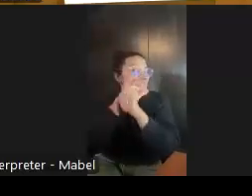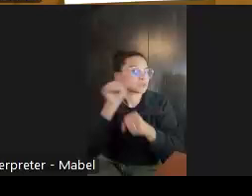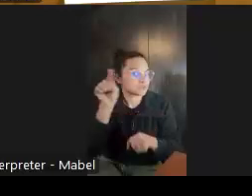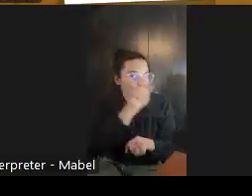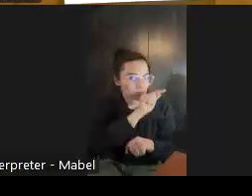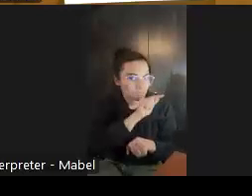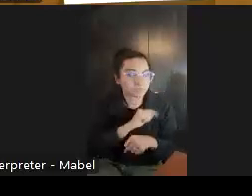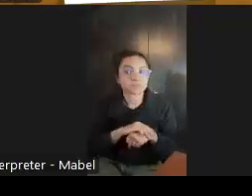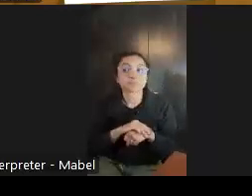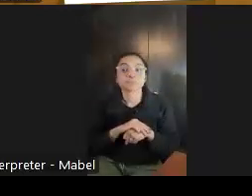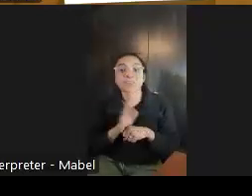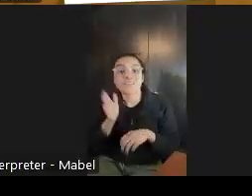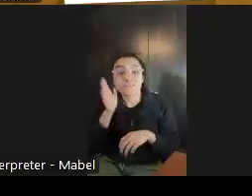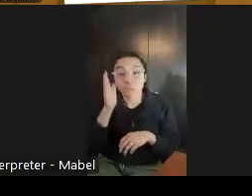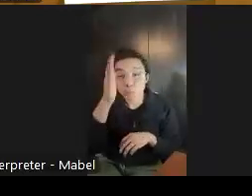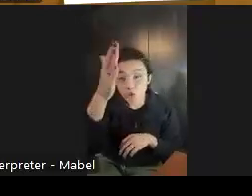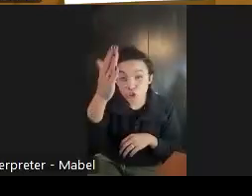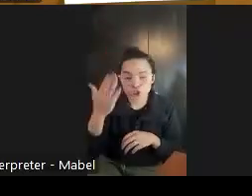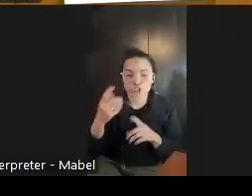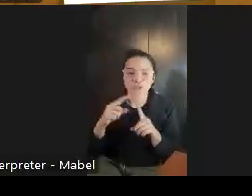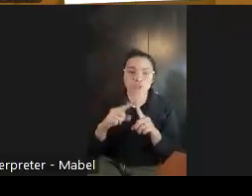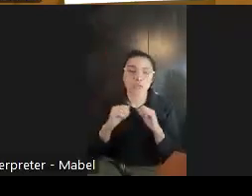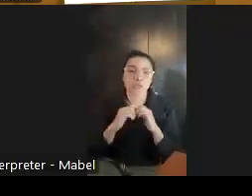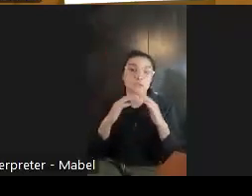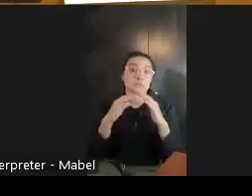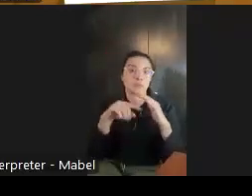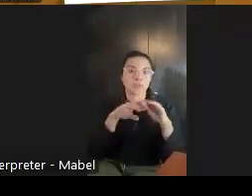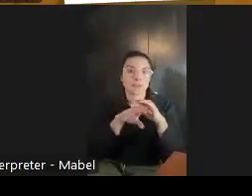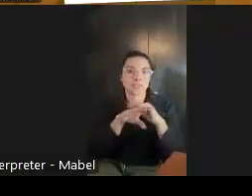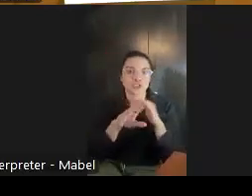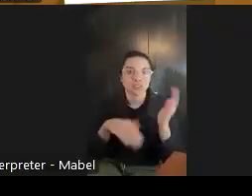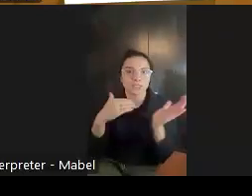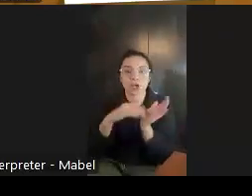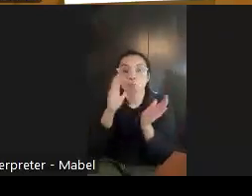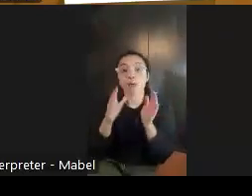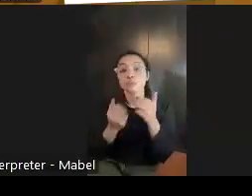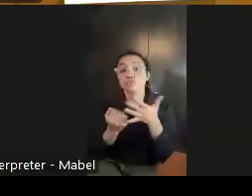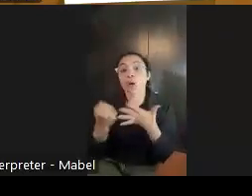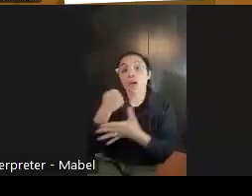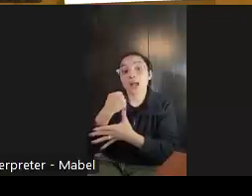centers are hopefully you know prioritizing Admissions and making that that that flow